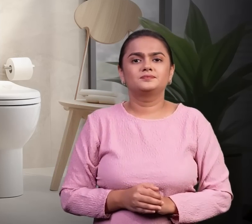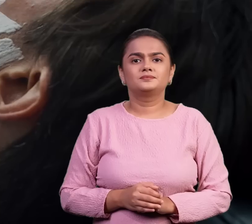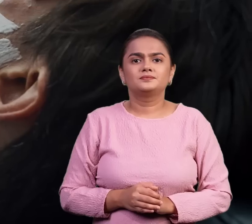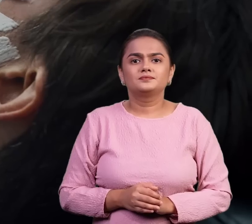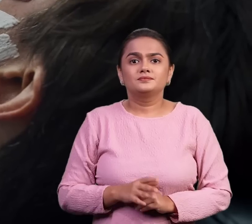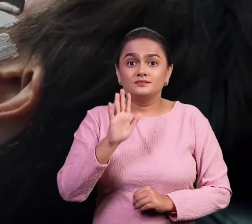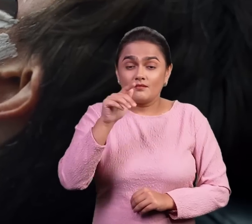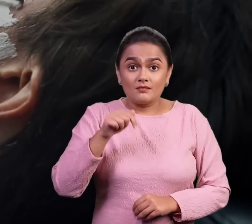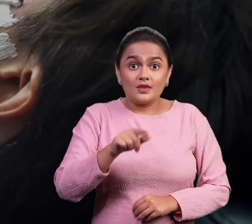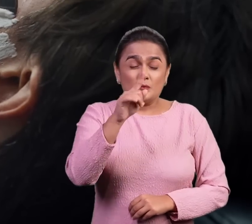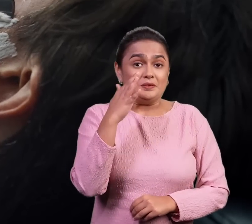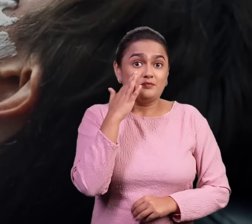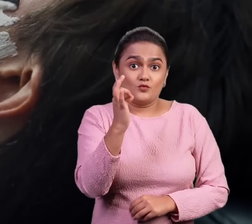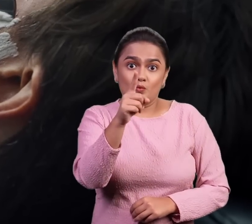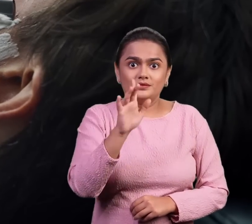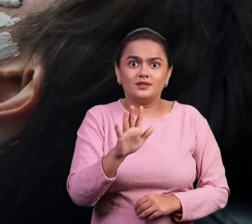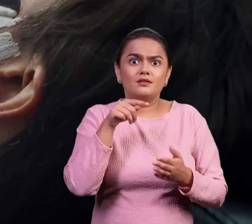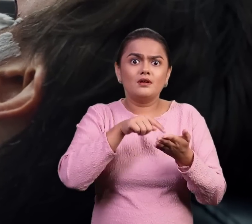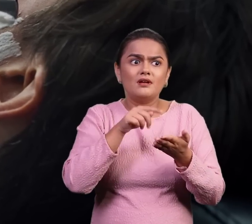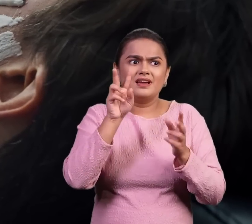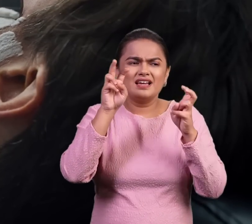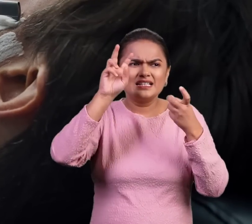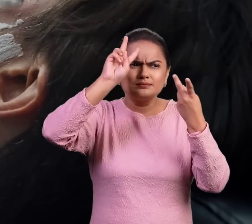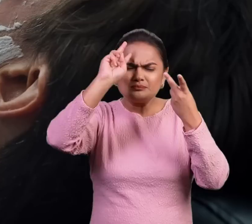Now, an important point, which I will not call as a misconception.